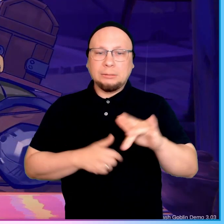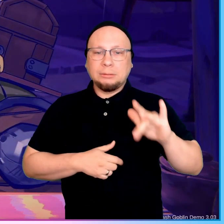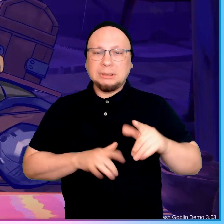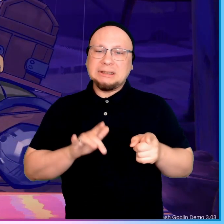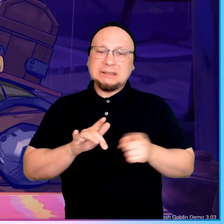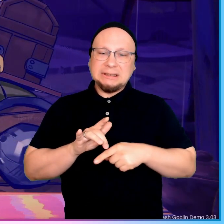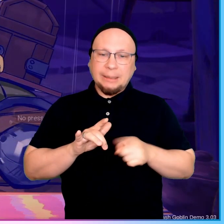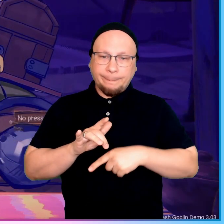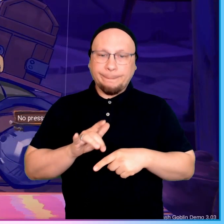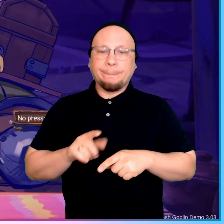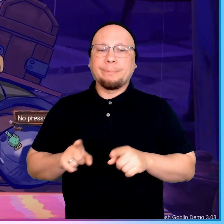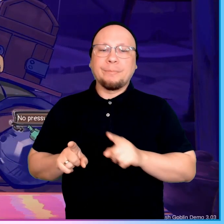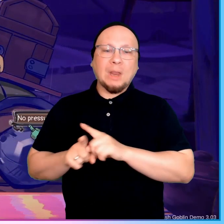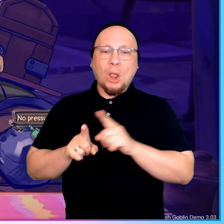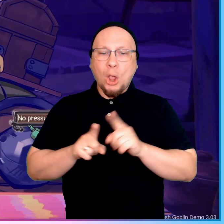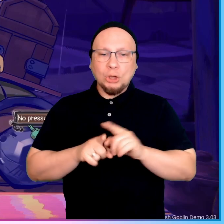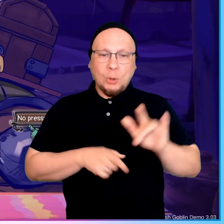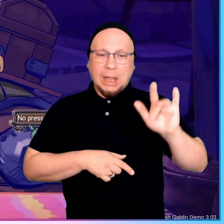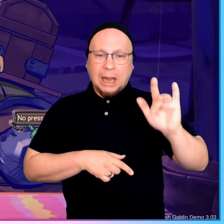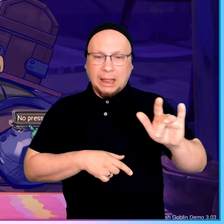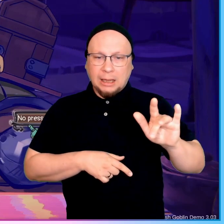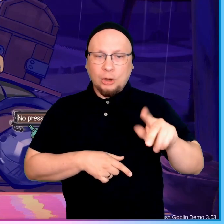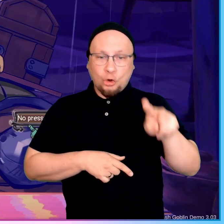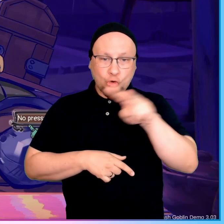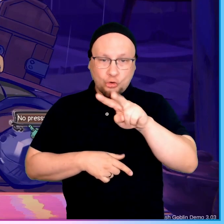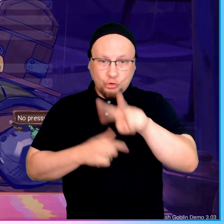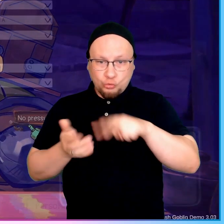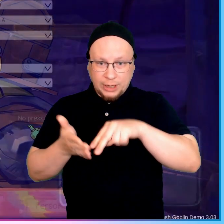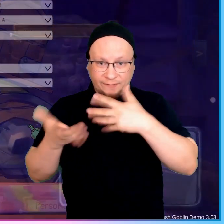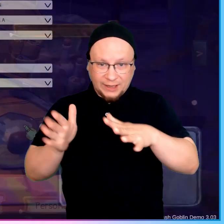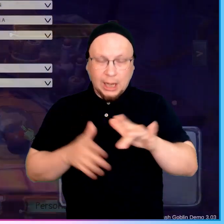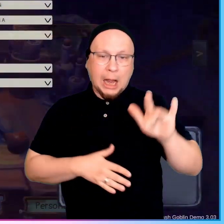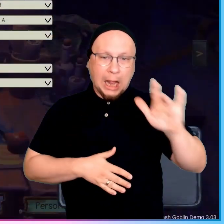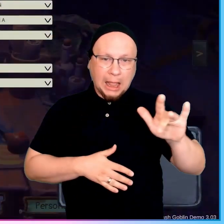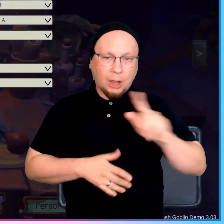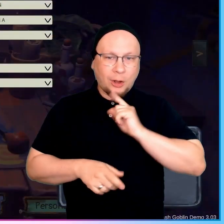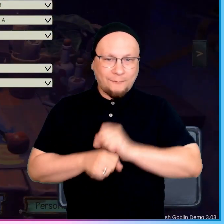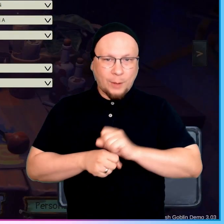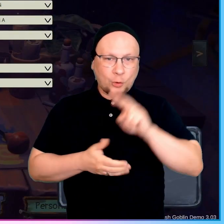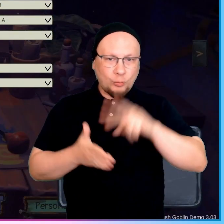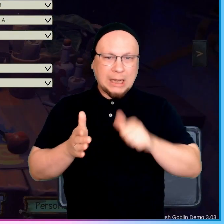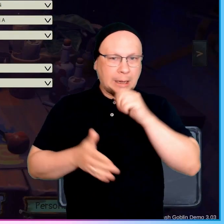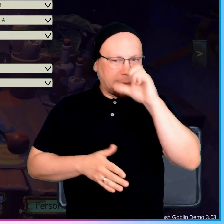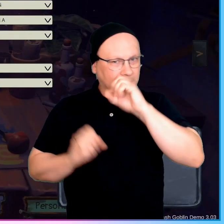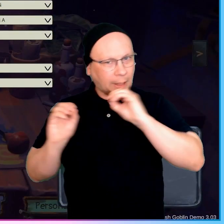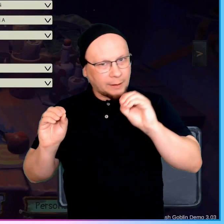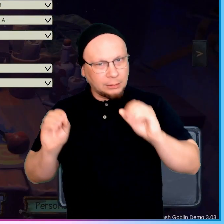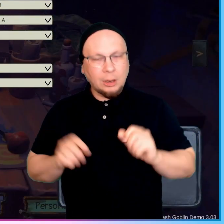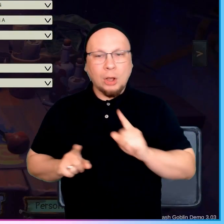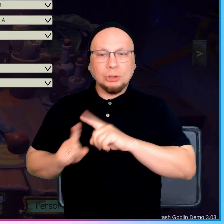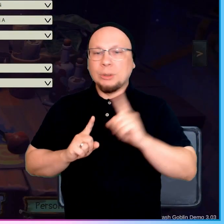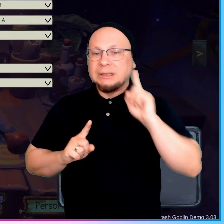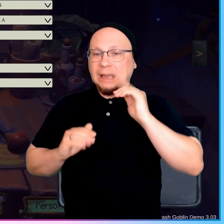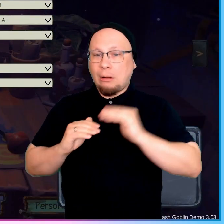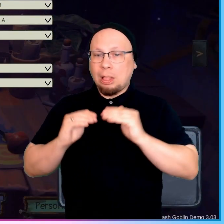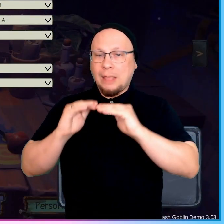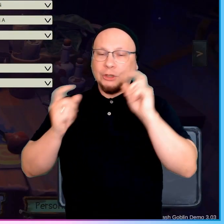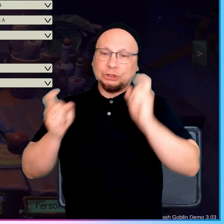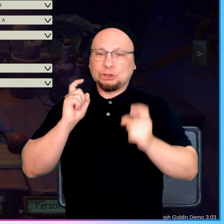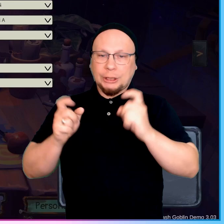and a button press confirms they've read everything. And there are a selection of audio and volume settings to take advantage of,